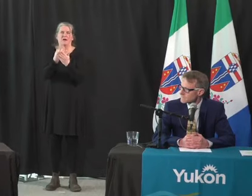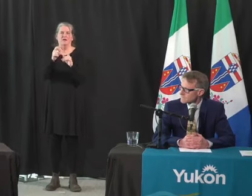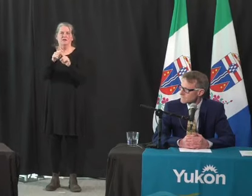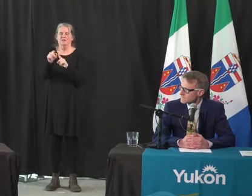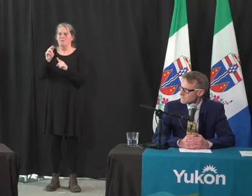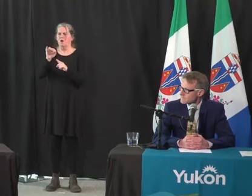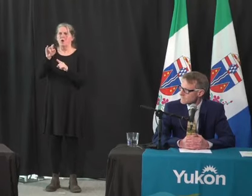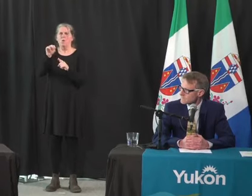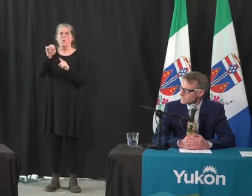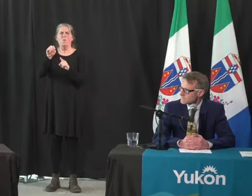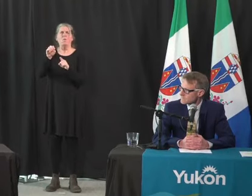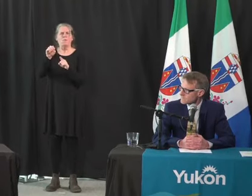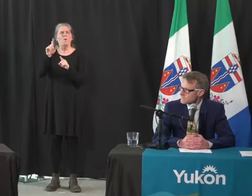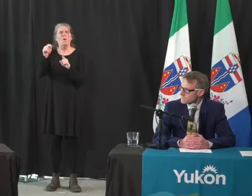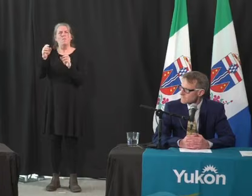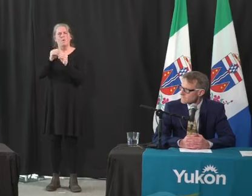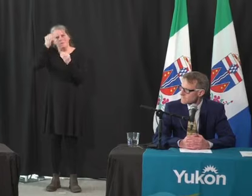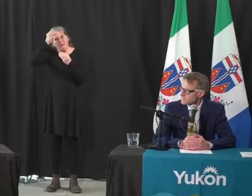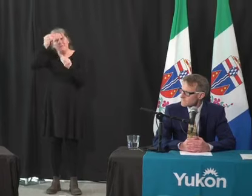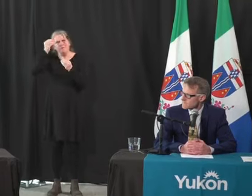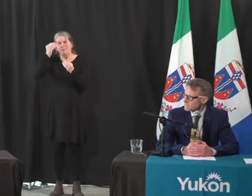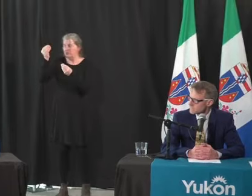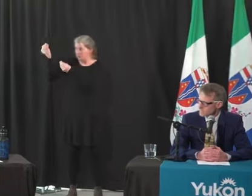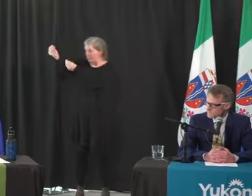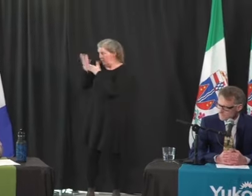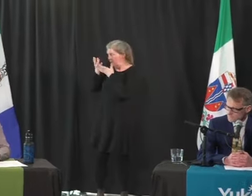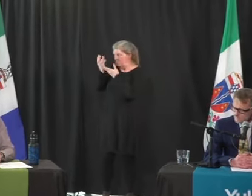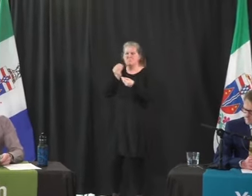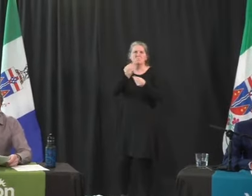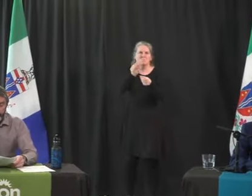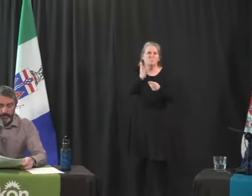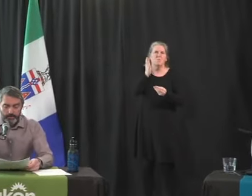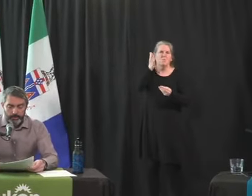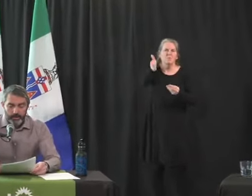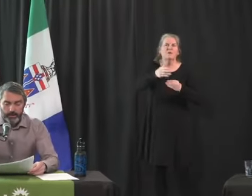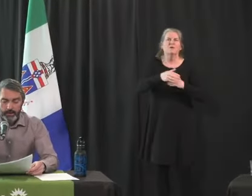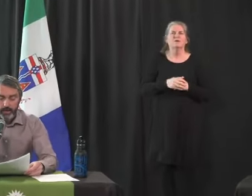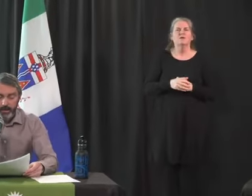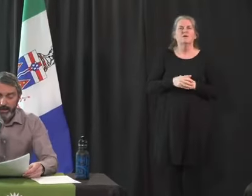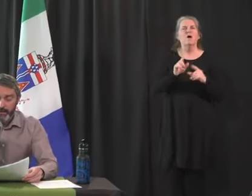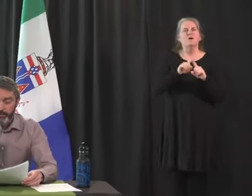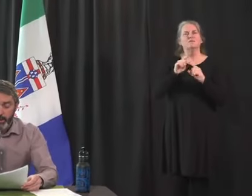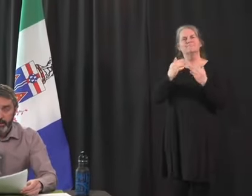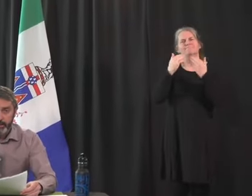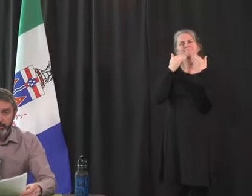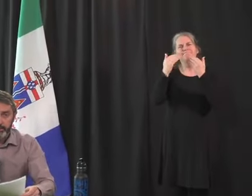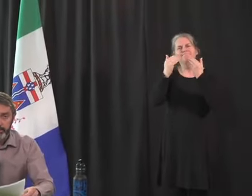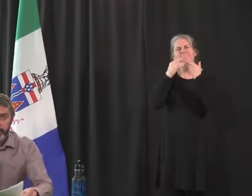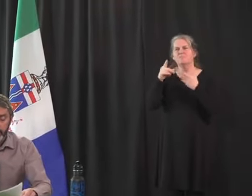INFORMATION AS IT'S MADE AVAILABLE. I WOULD LIKE TO THANK AGAIN THE PRIME MINISTER TRUDEAU AND HIS TEAM.